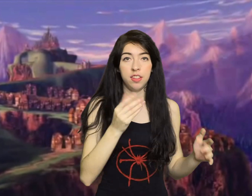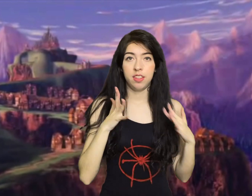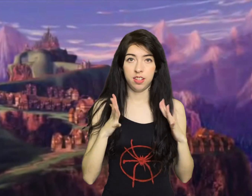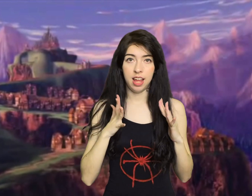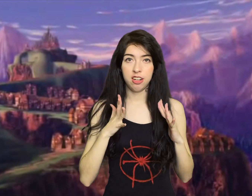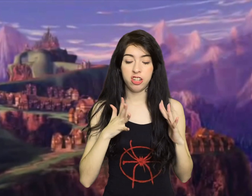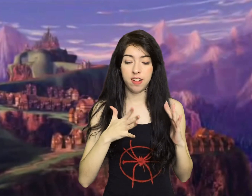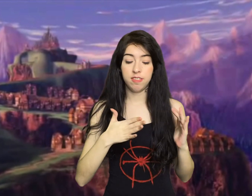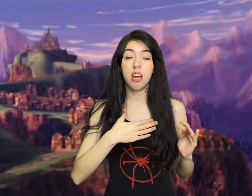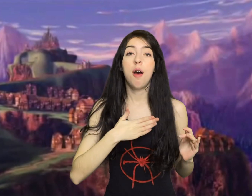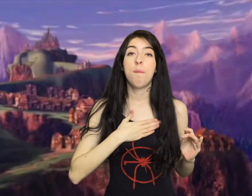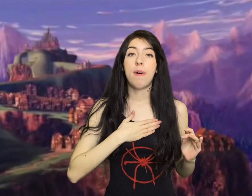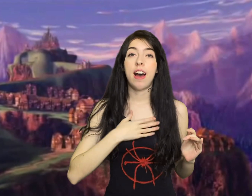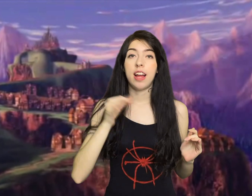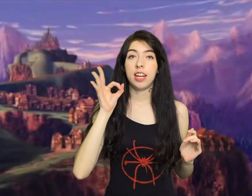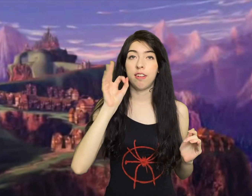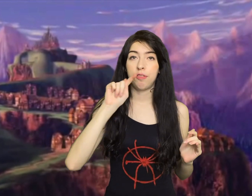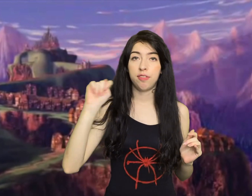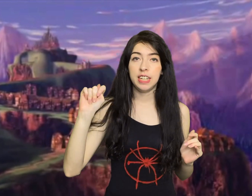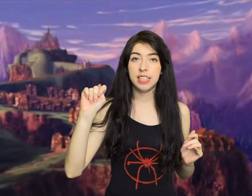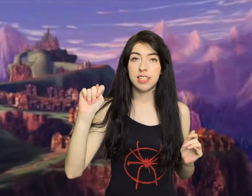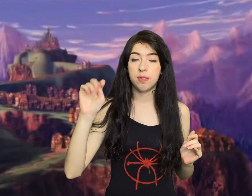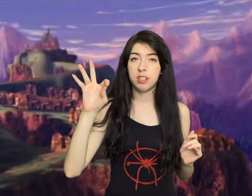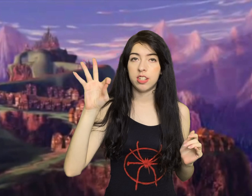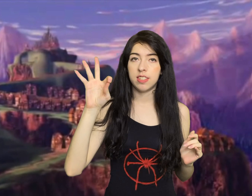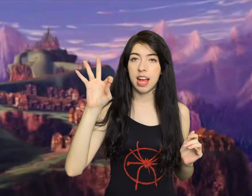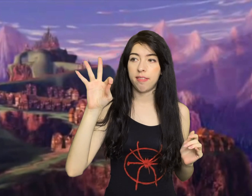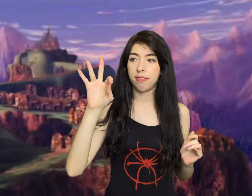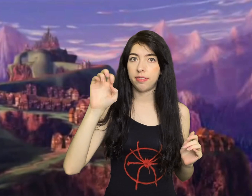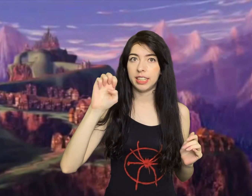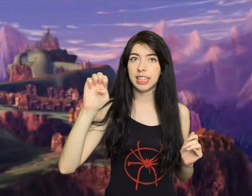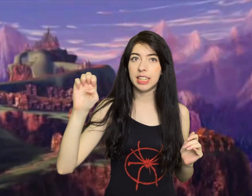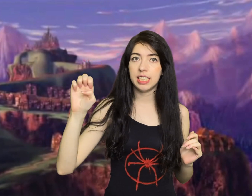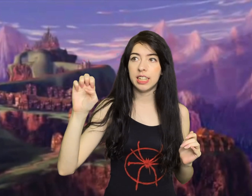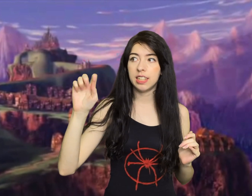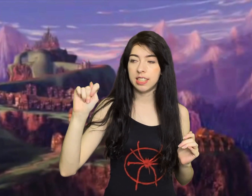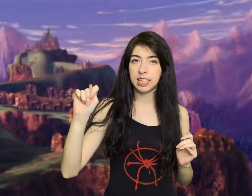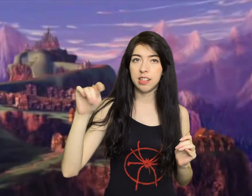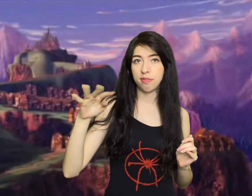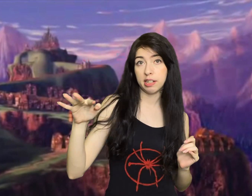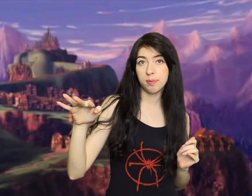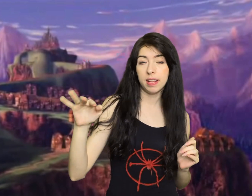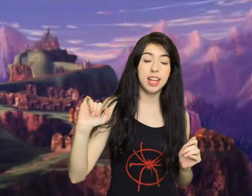and that shift MY FEET which is f-e-e-t you spell it